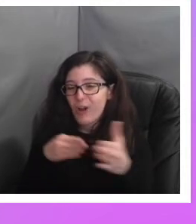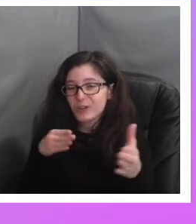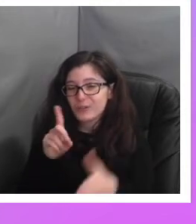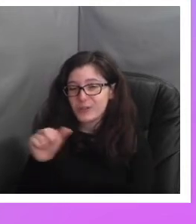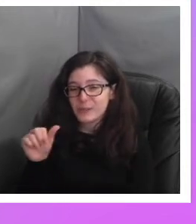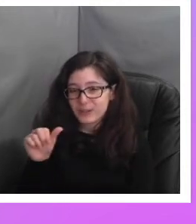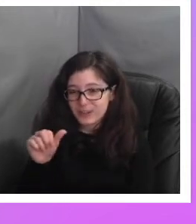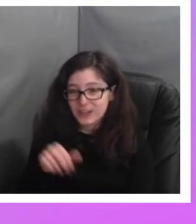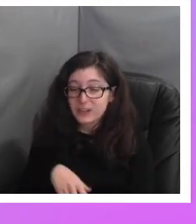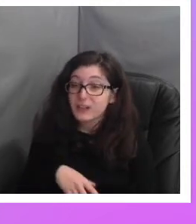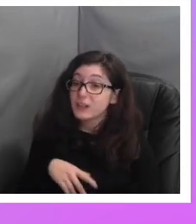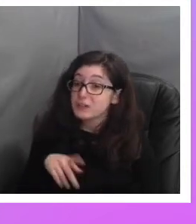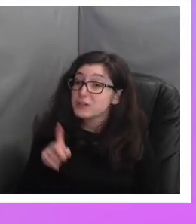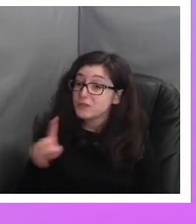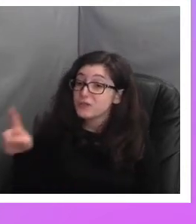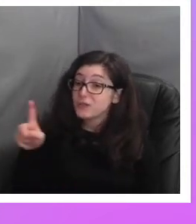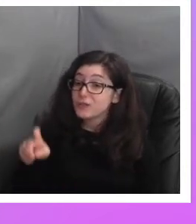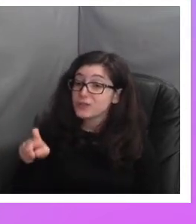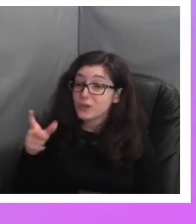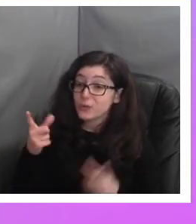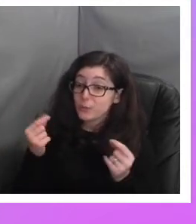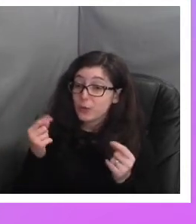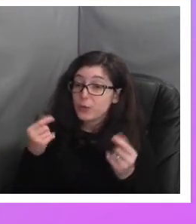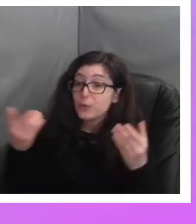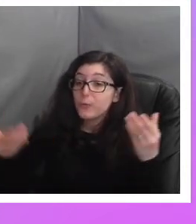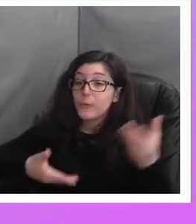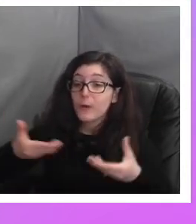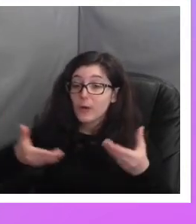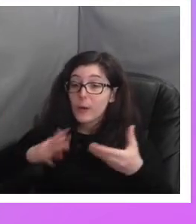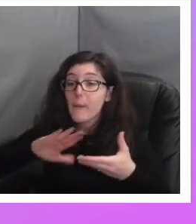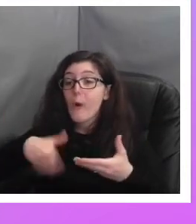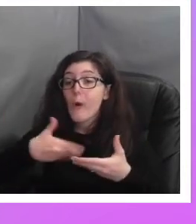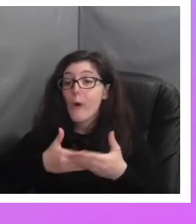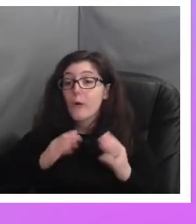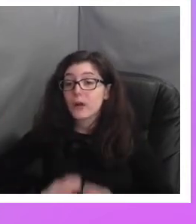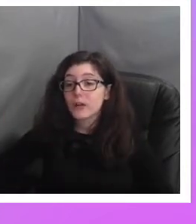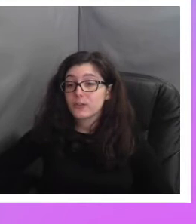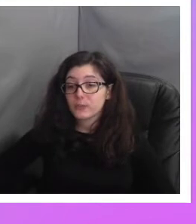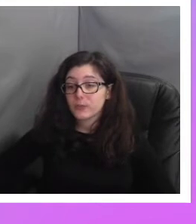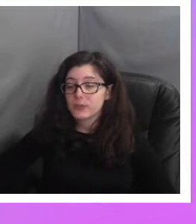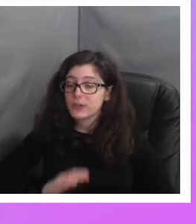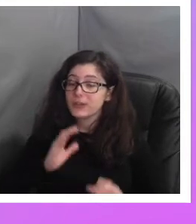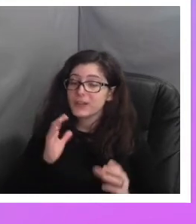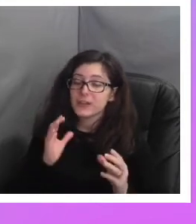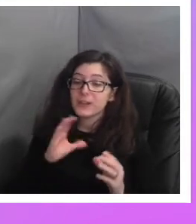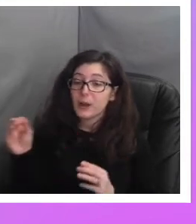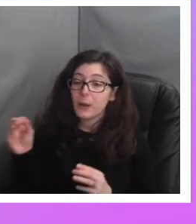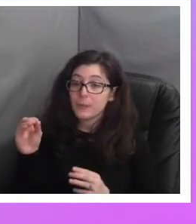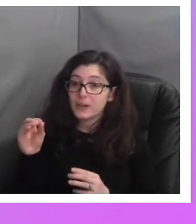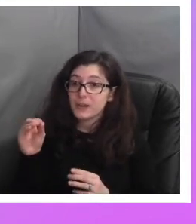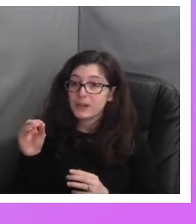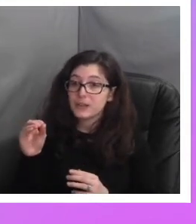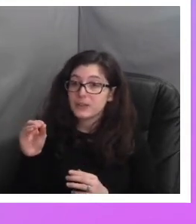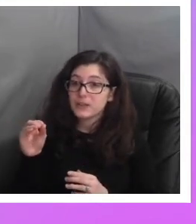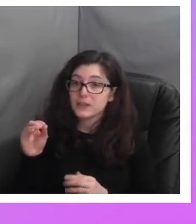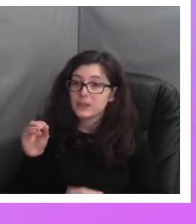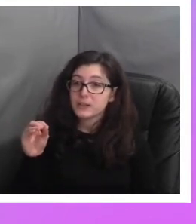is welcome all customers. And companies that are in the B2B context say,